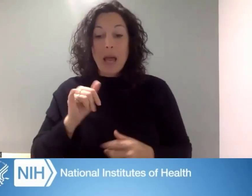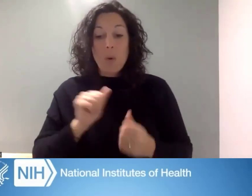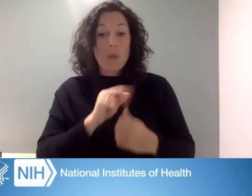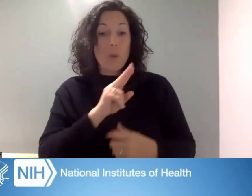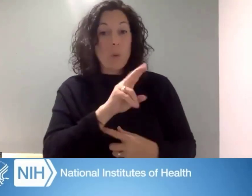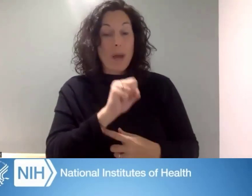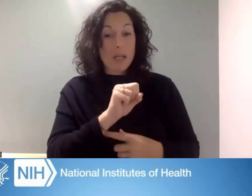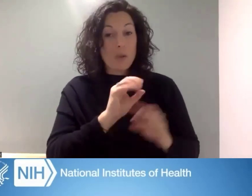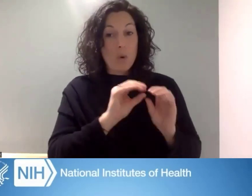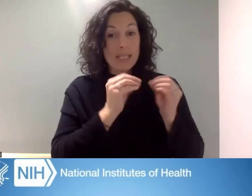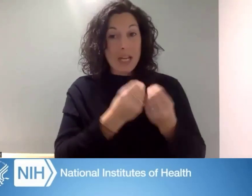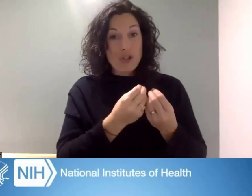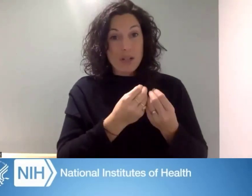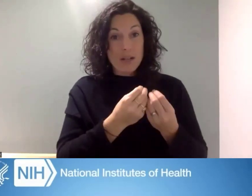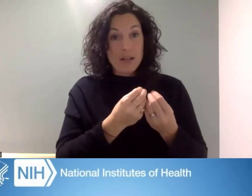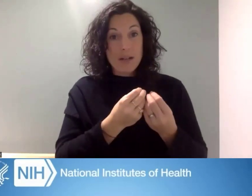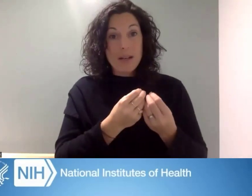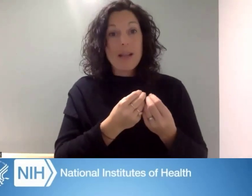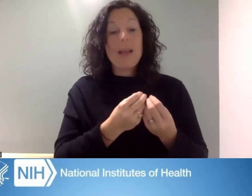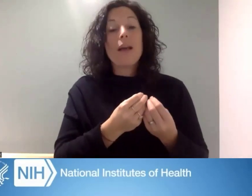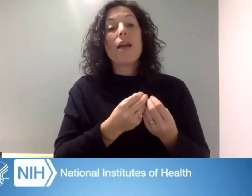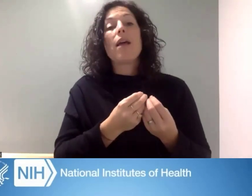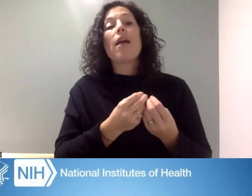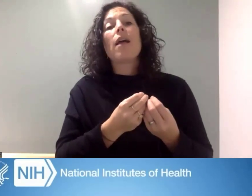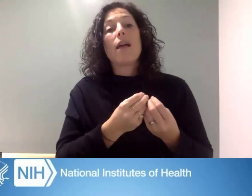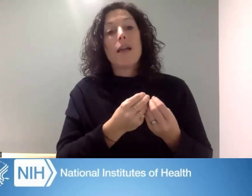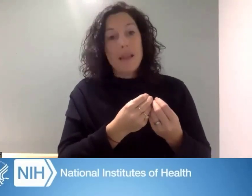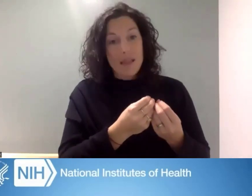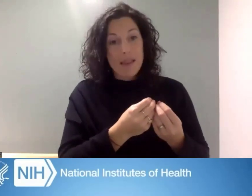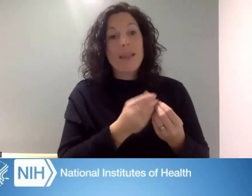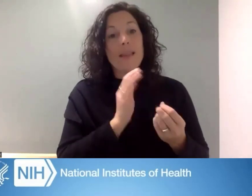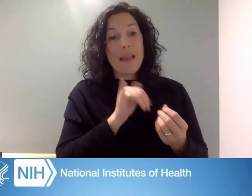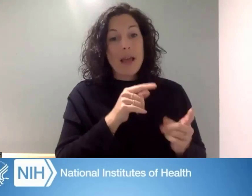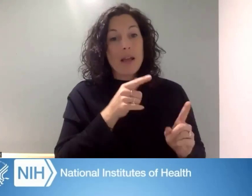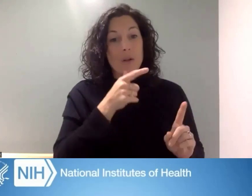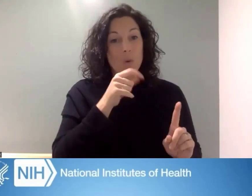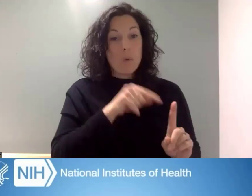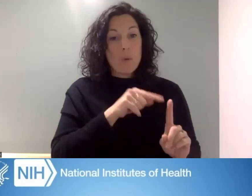that US organization will be the submitting institution,